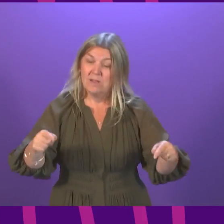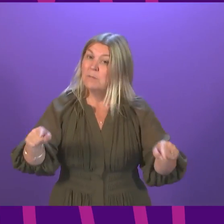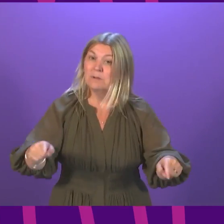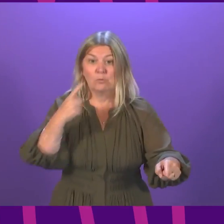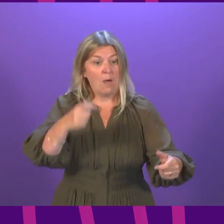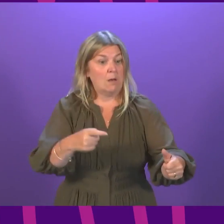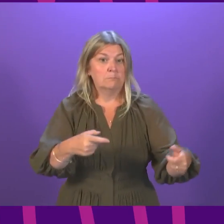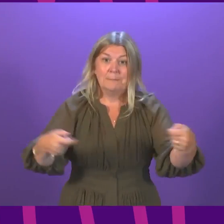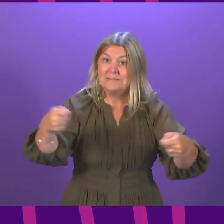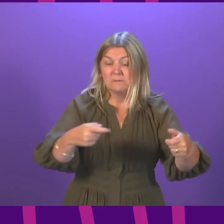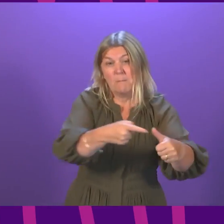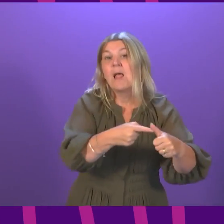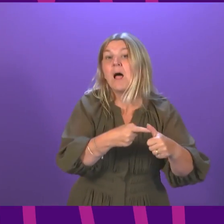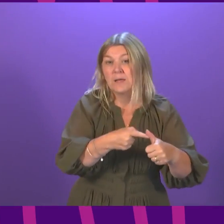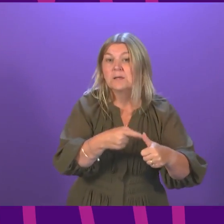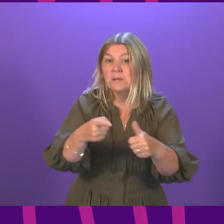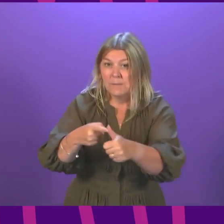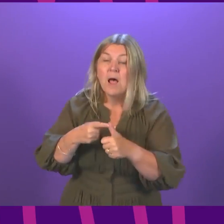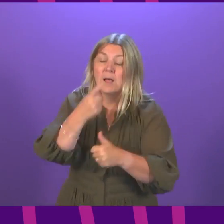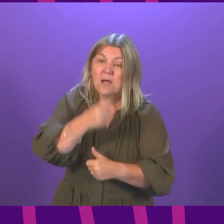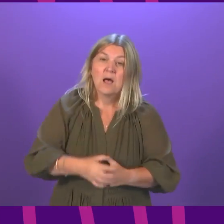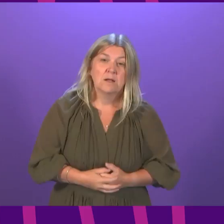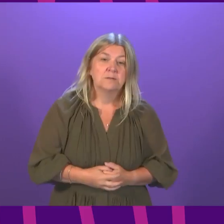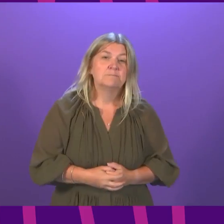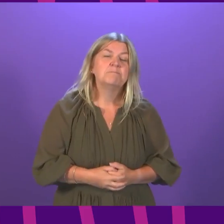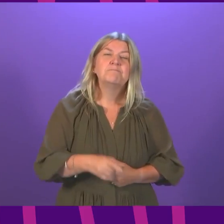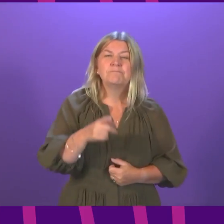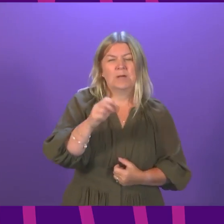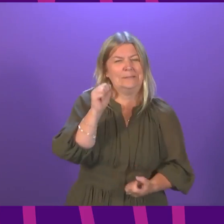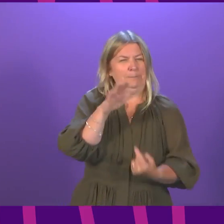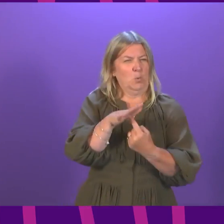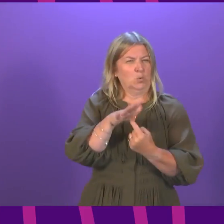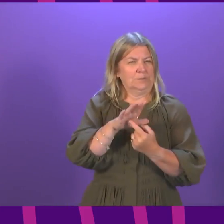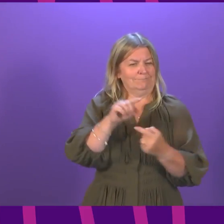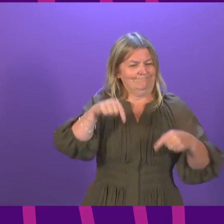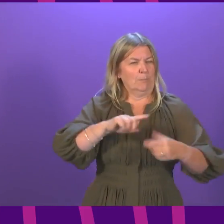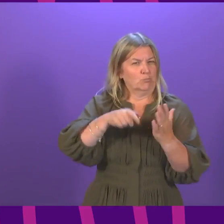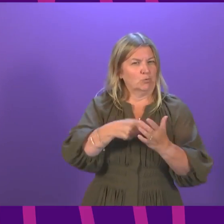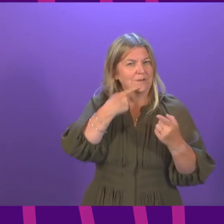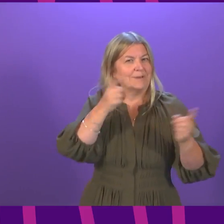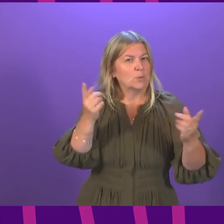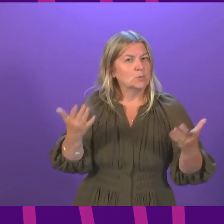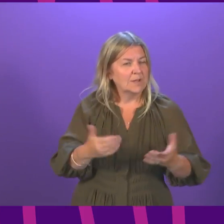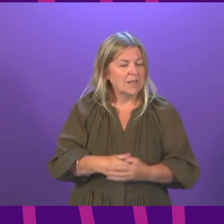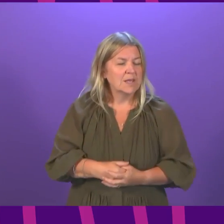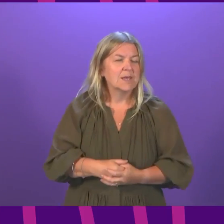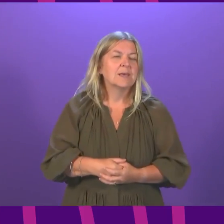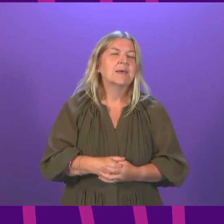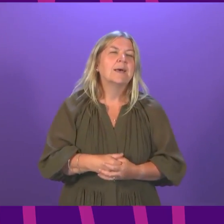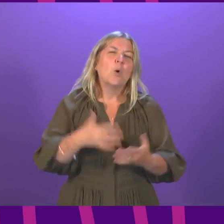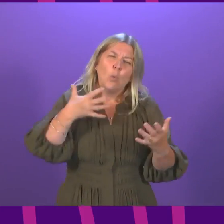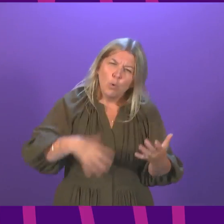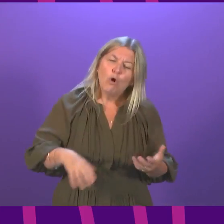An important part of the project that we have announced today is about keeping families